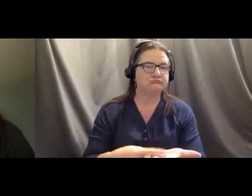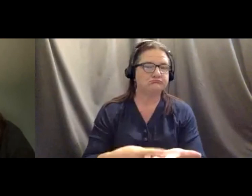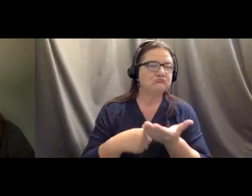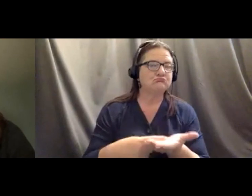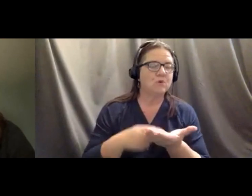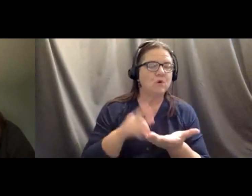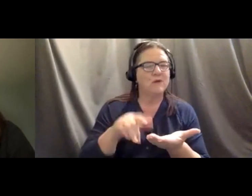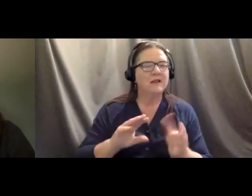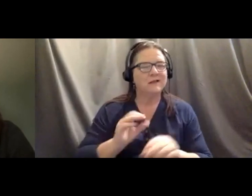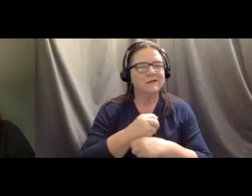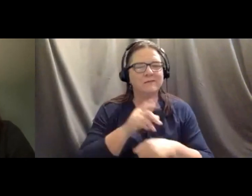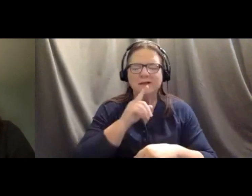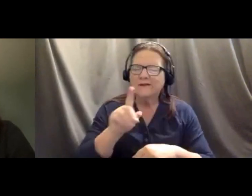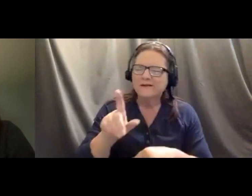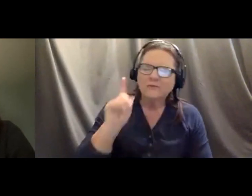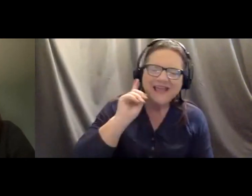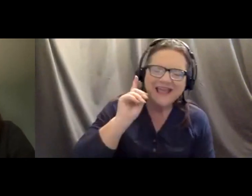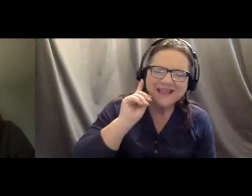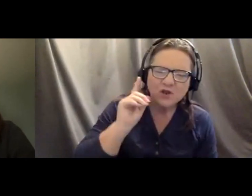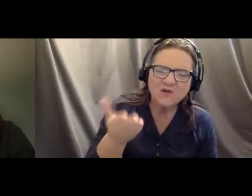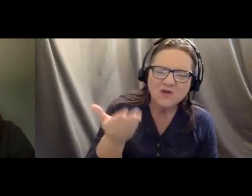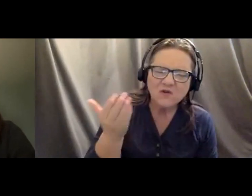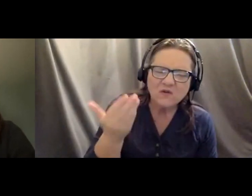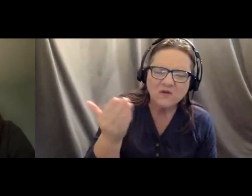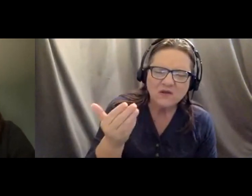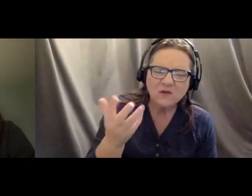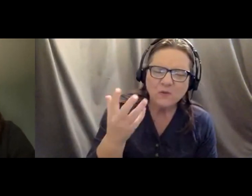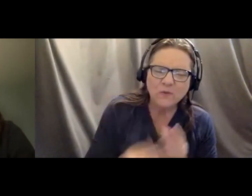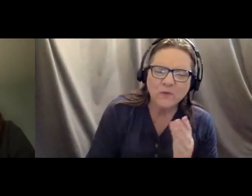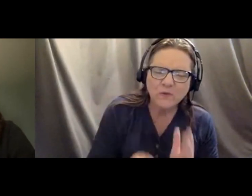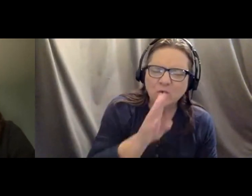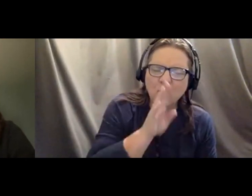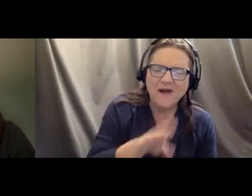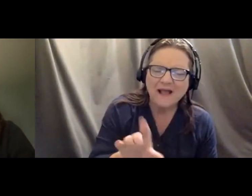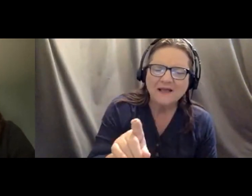Carolyn, we can't hear you. We lost you. Oh really?